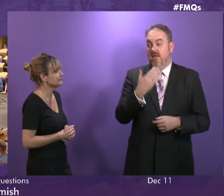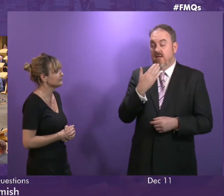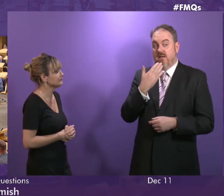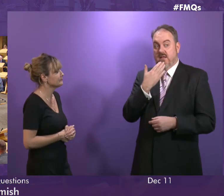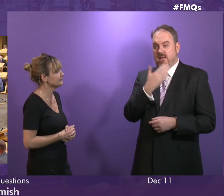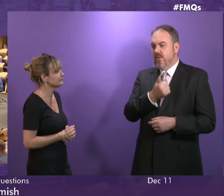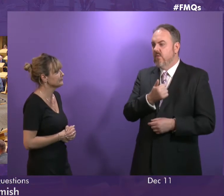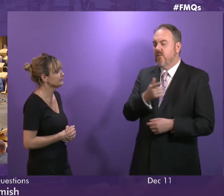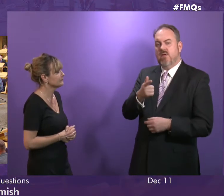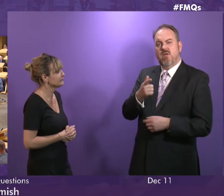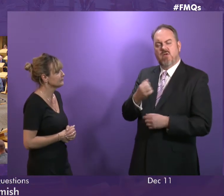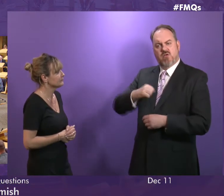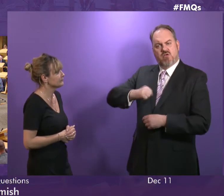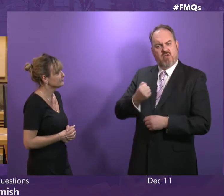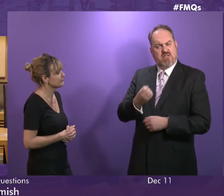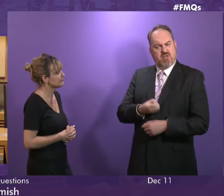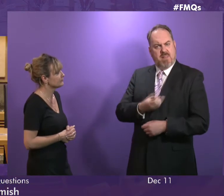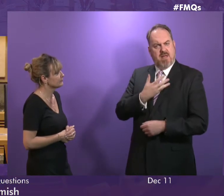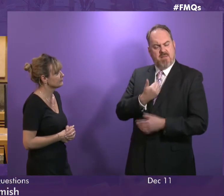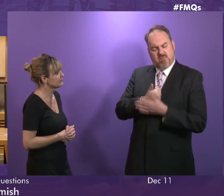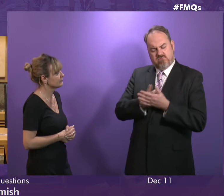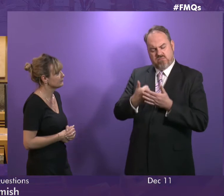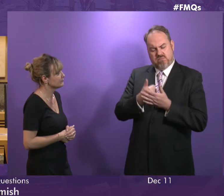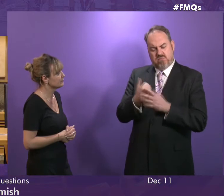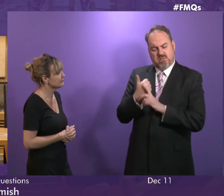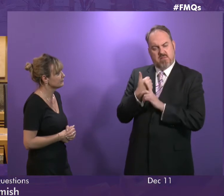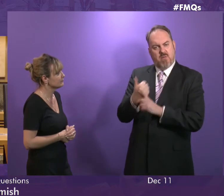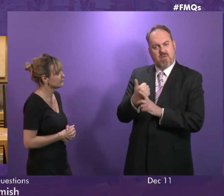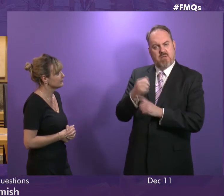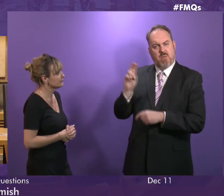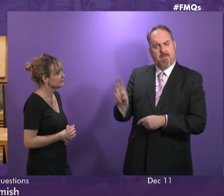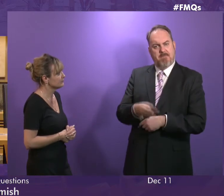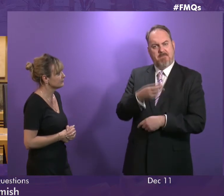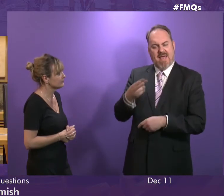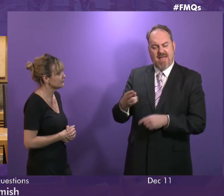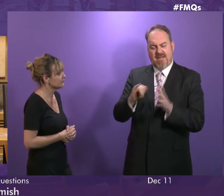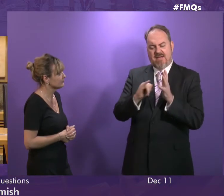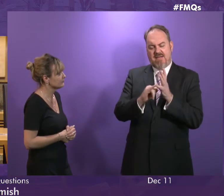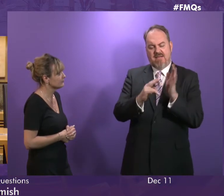Scottish Labour has long supported the ban on snares and said that it should be made